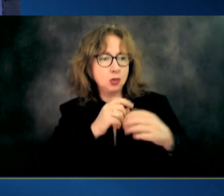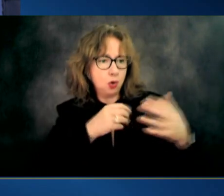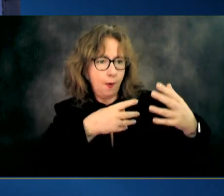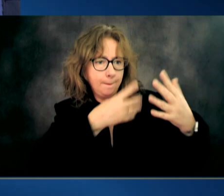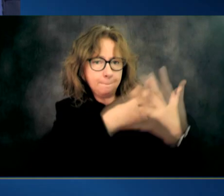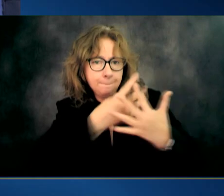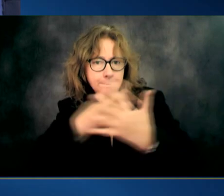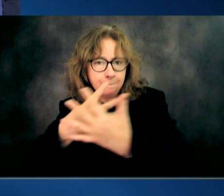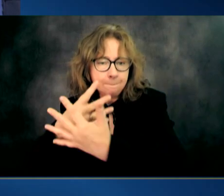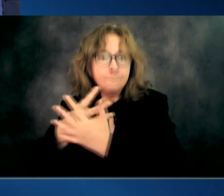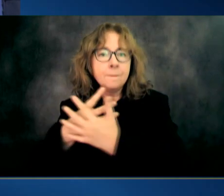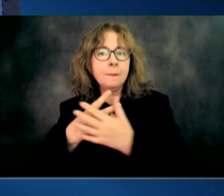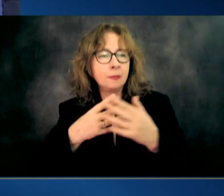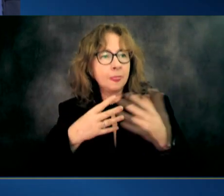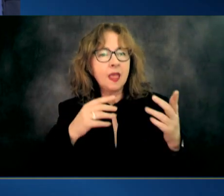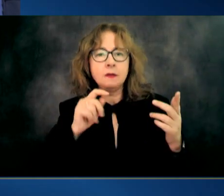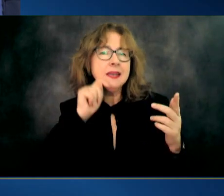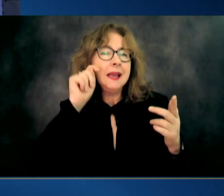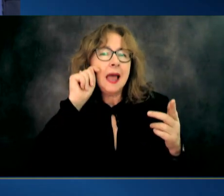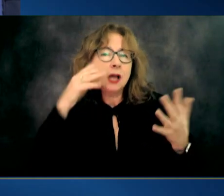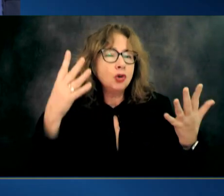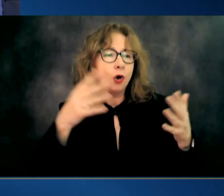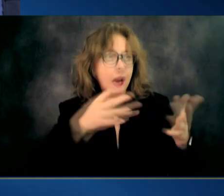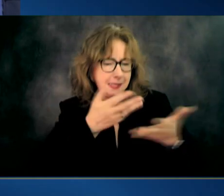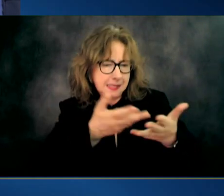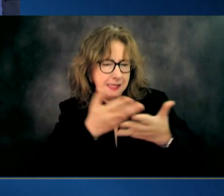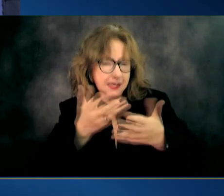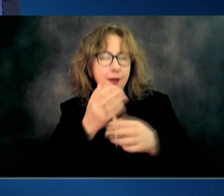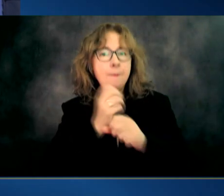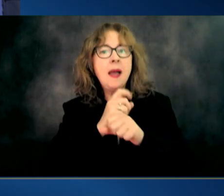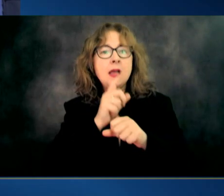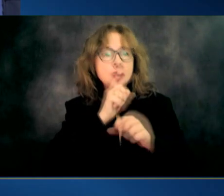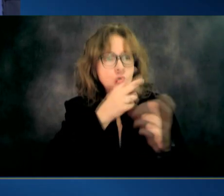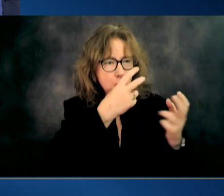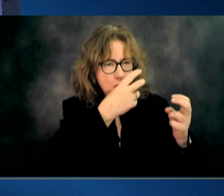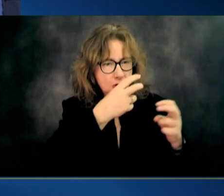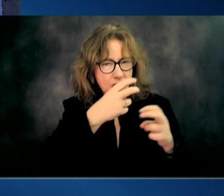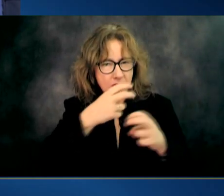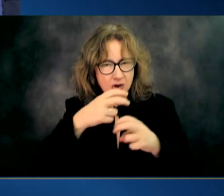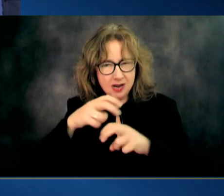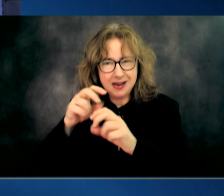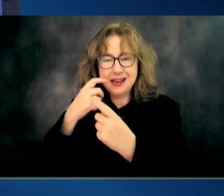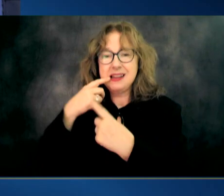followed all the way to having a successful appointment in the doc in the adult side.